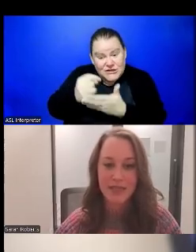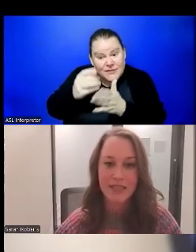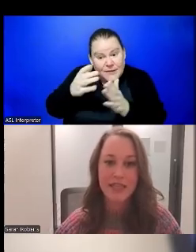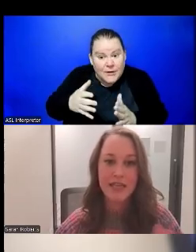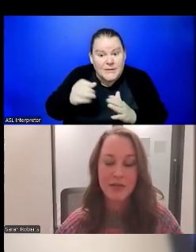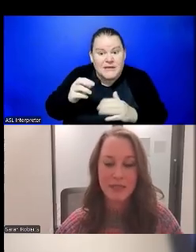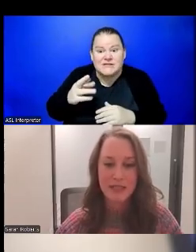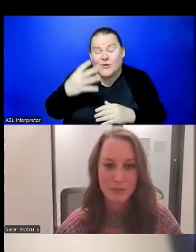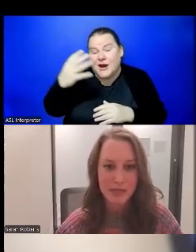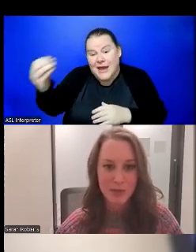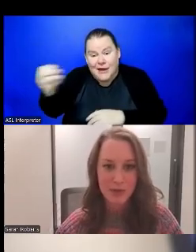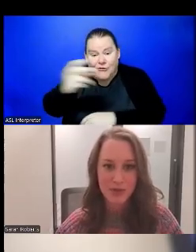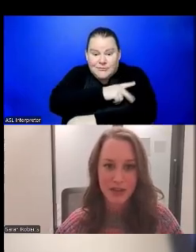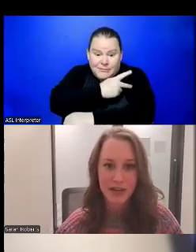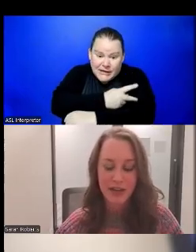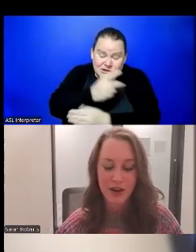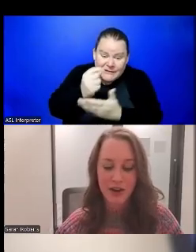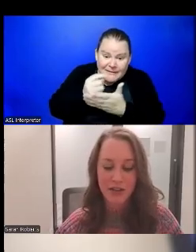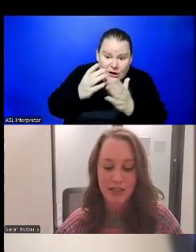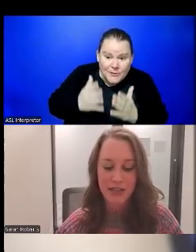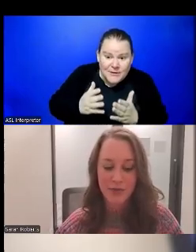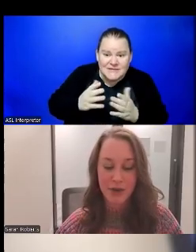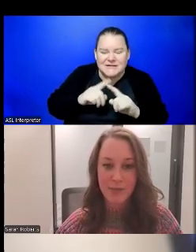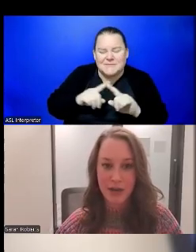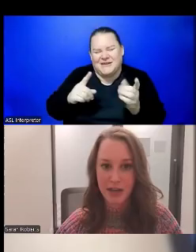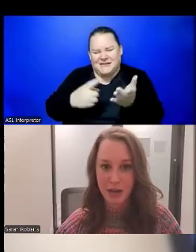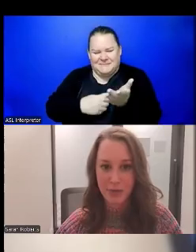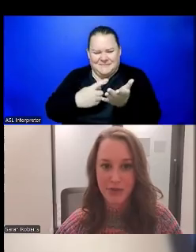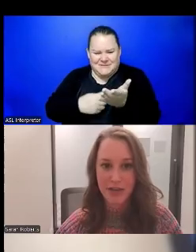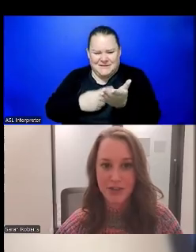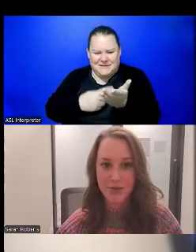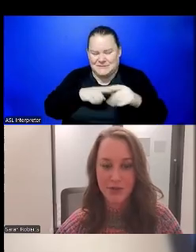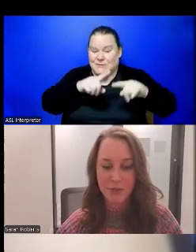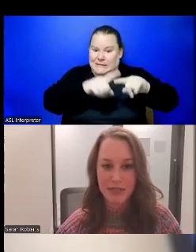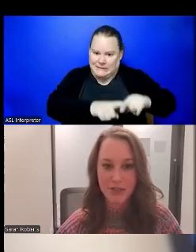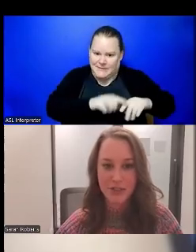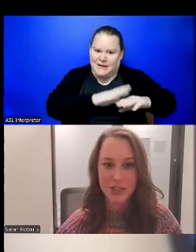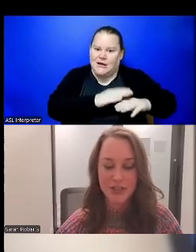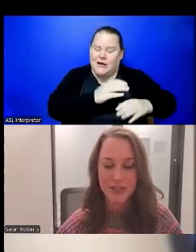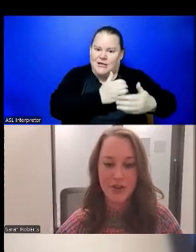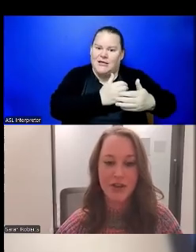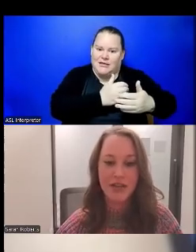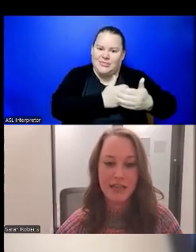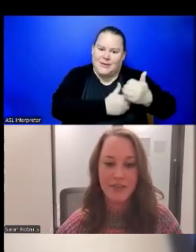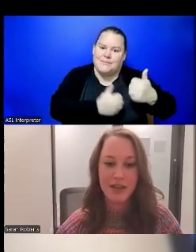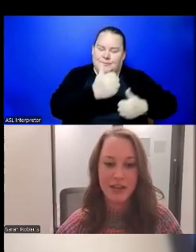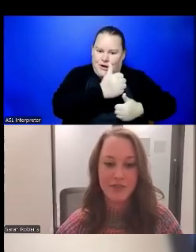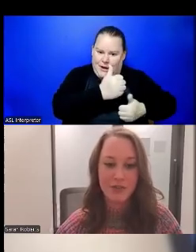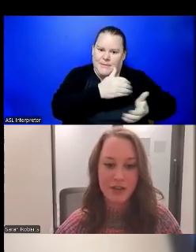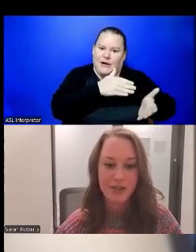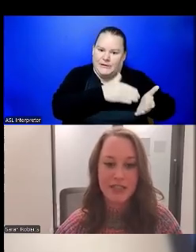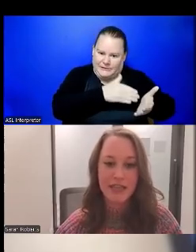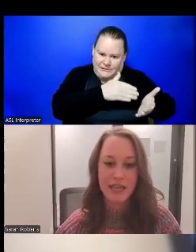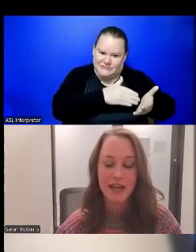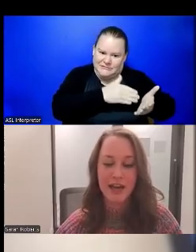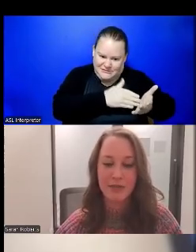therapists, but sometimes we rely on the primary care providers or the pediatricians. So if any of you are listening,